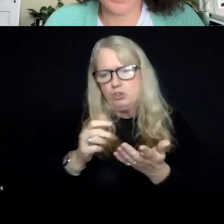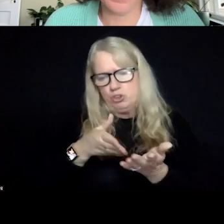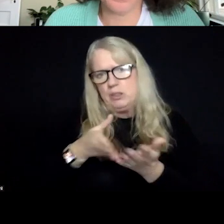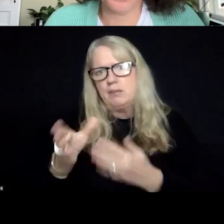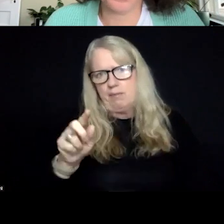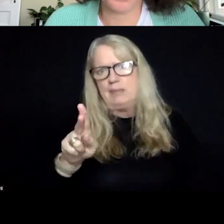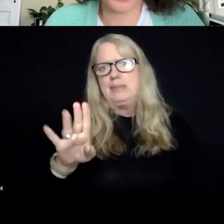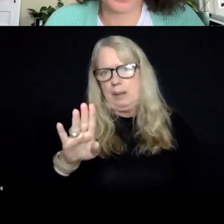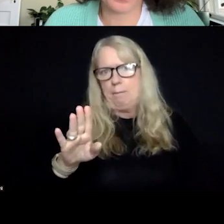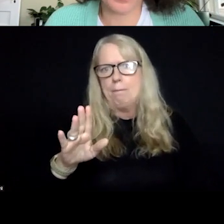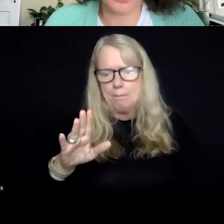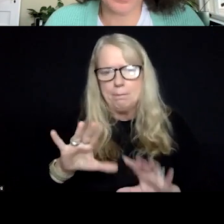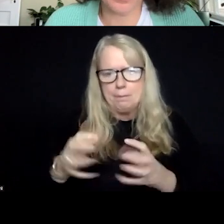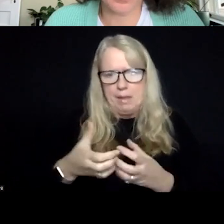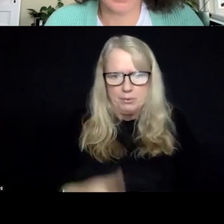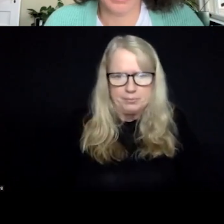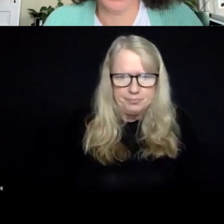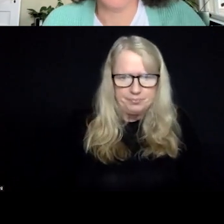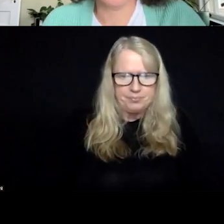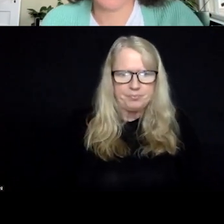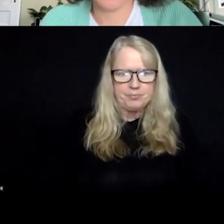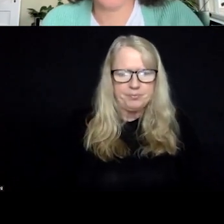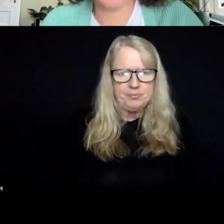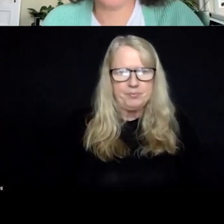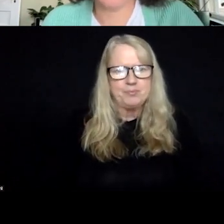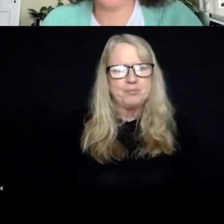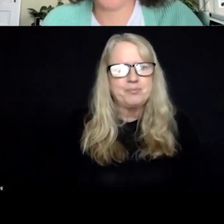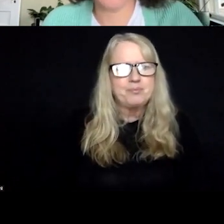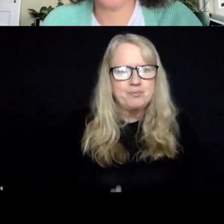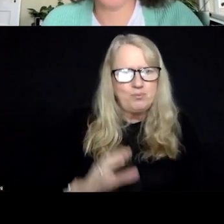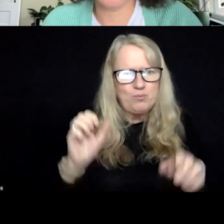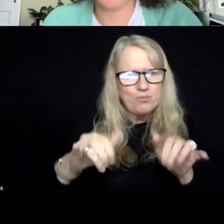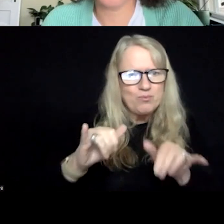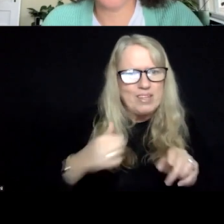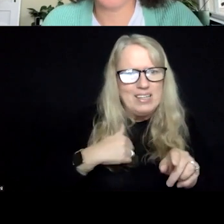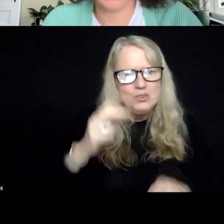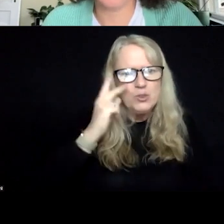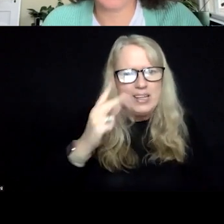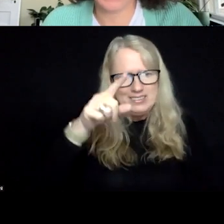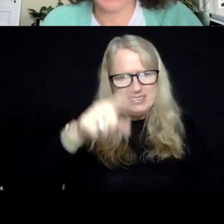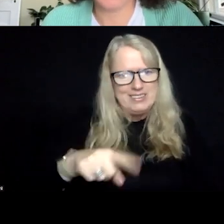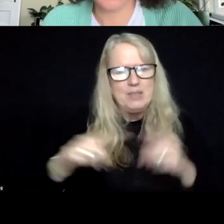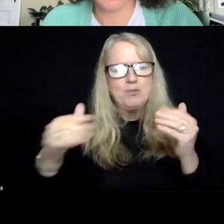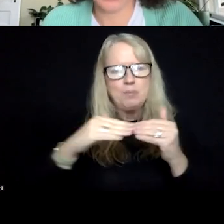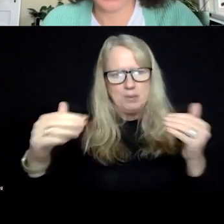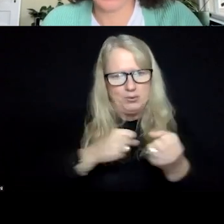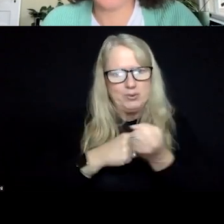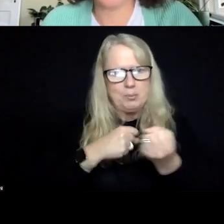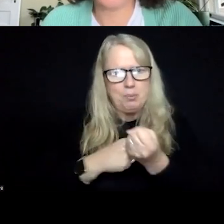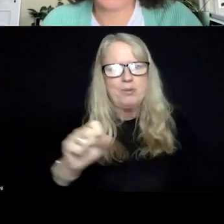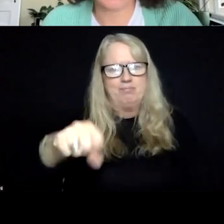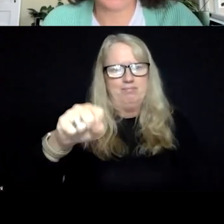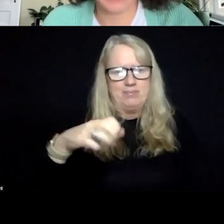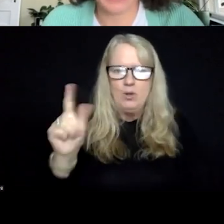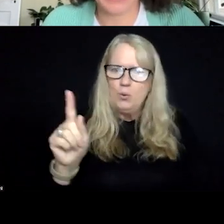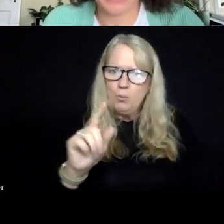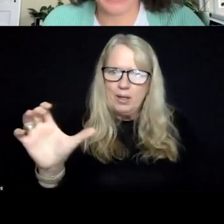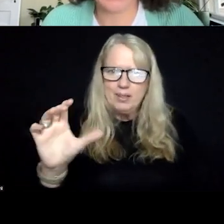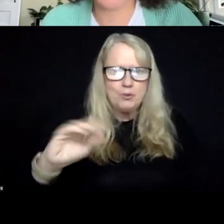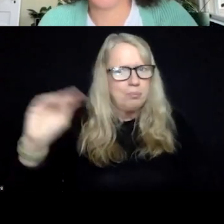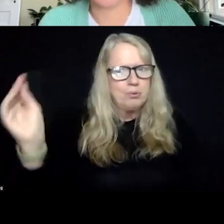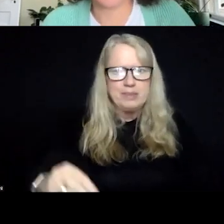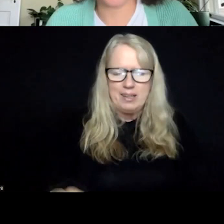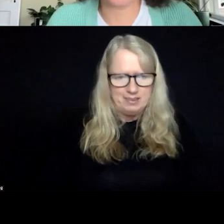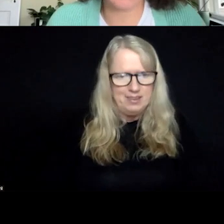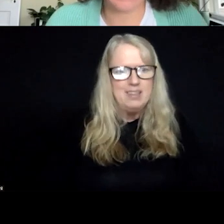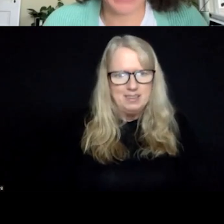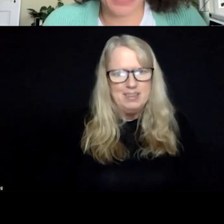HOWARD, I SEE THAT PEER SUPPORT. YEA, 100%. I THINK IT MIGHT